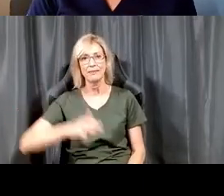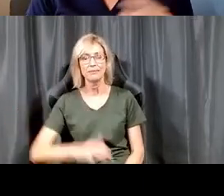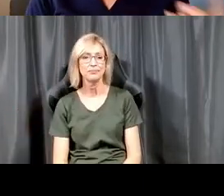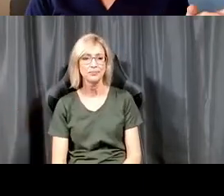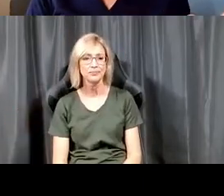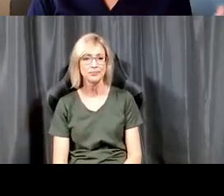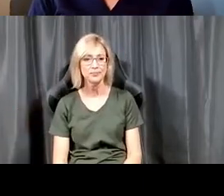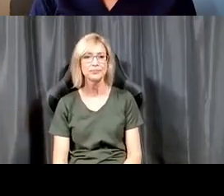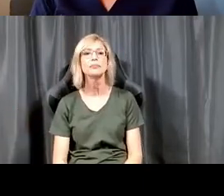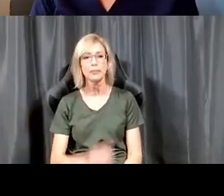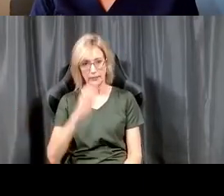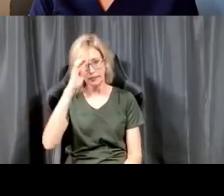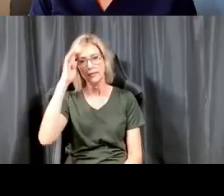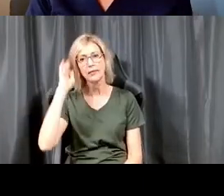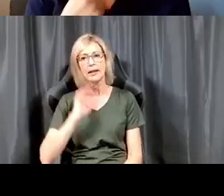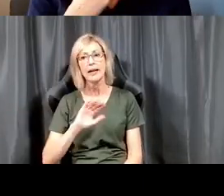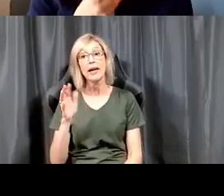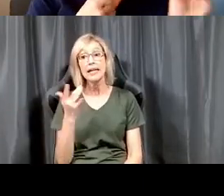tasting. That can be tip of your tongue.